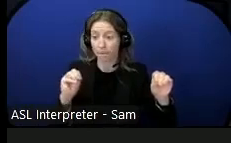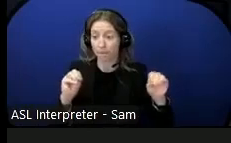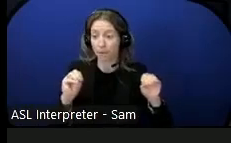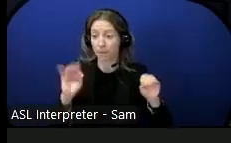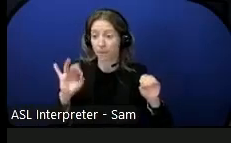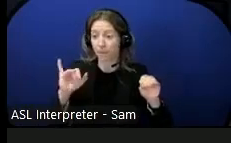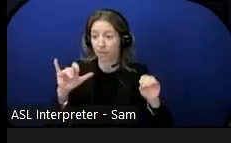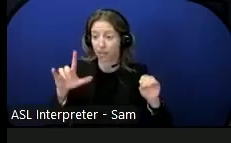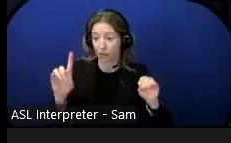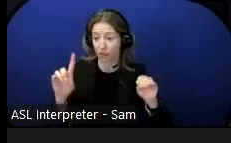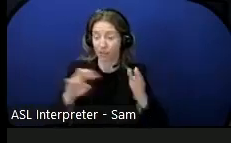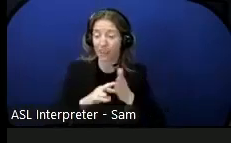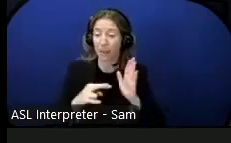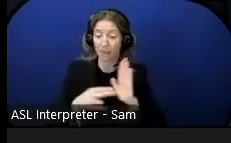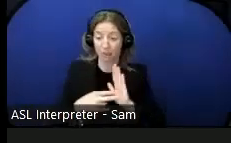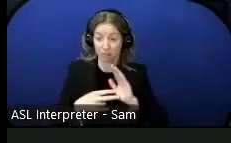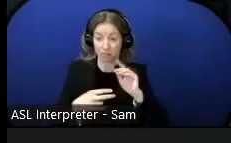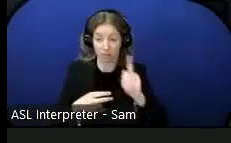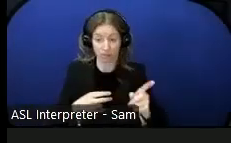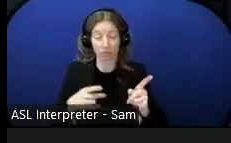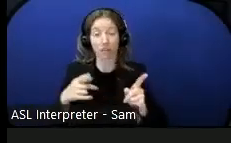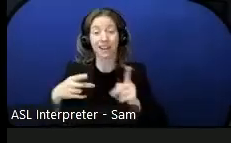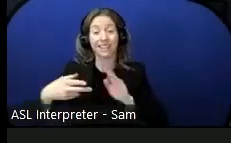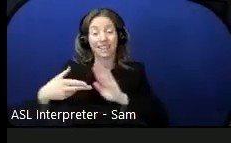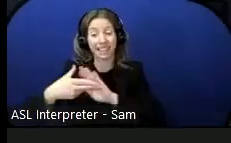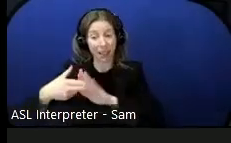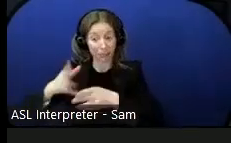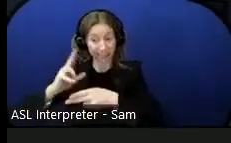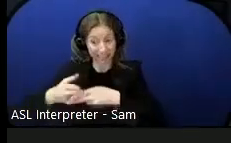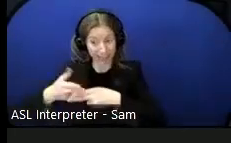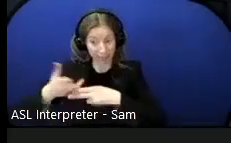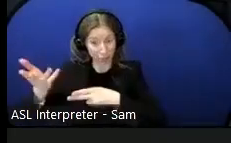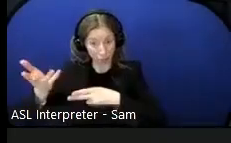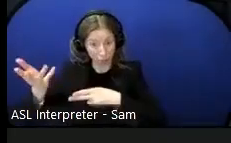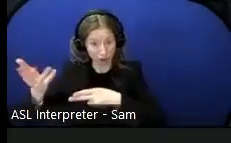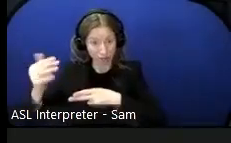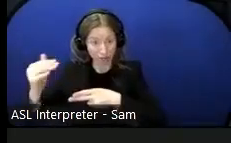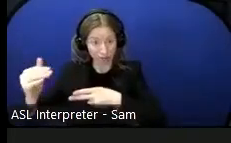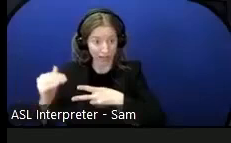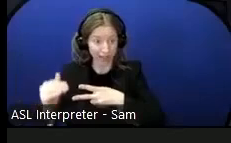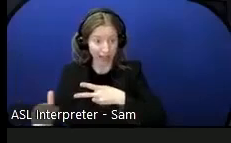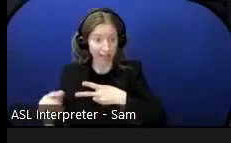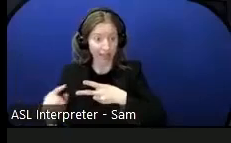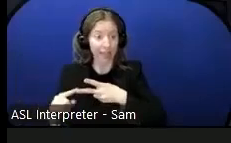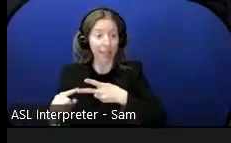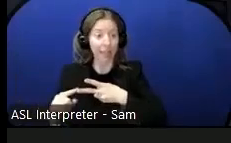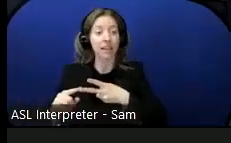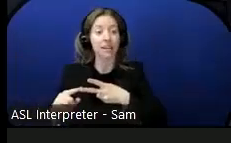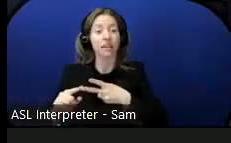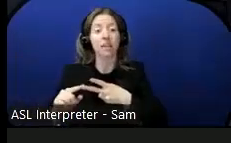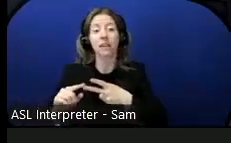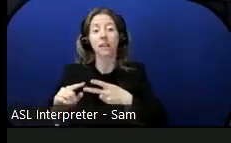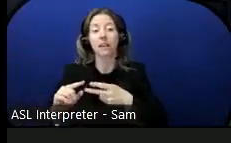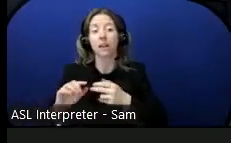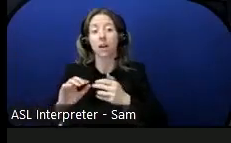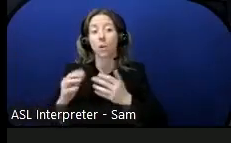and then "editable." That makes sure that I understand this is the information I'm putting in. If you close your eyes and you have a screen reader on